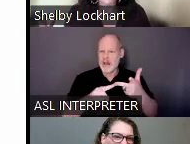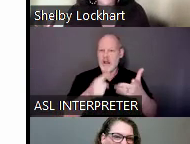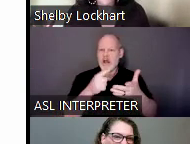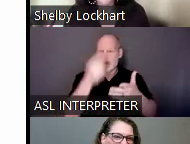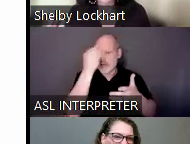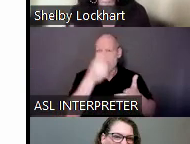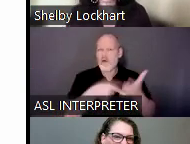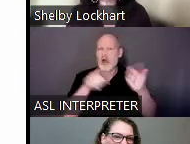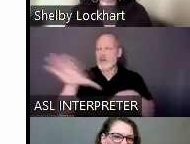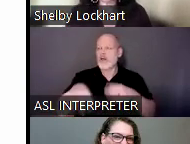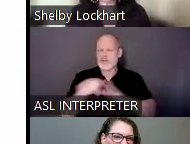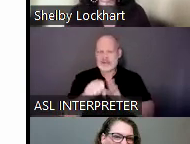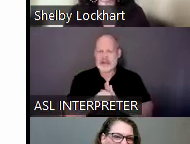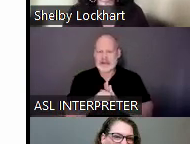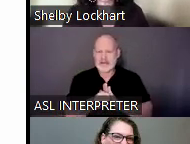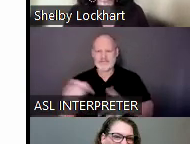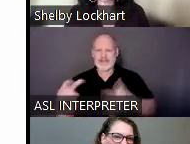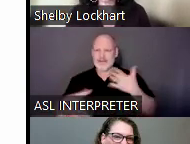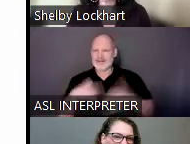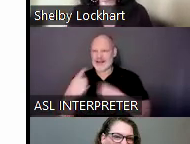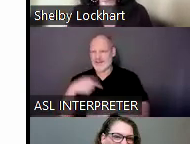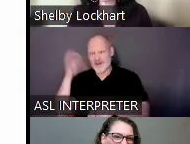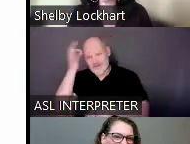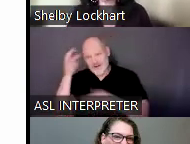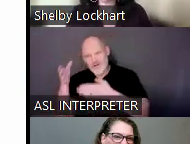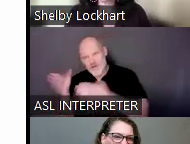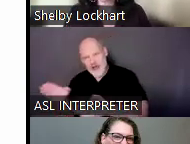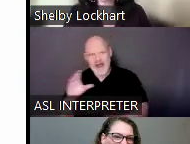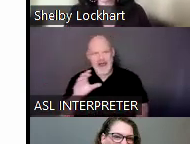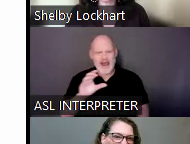excited for Federal Way and Selah to share their work as well, because they've got the